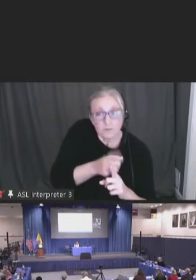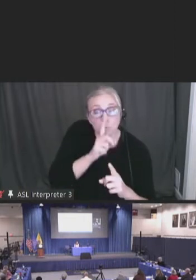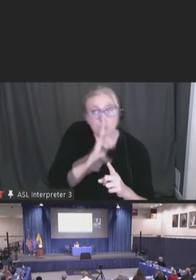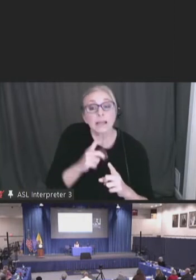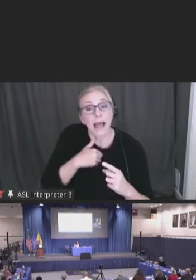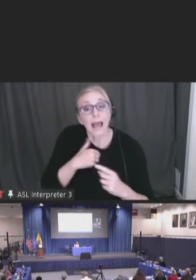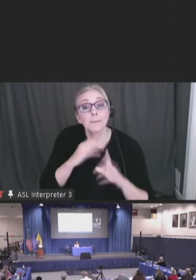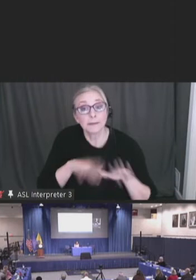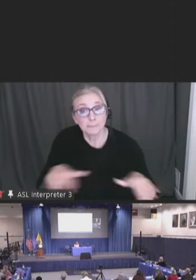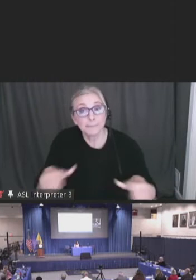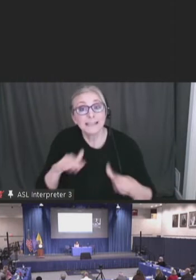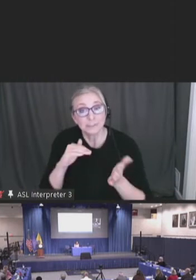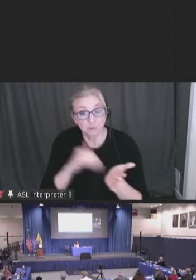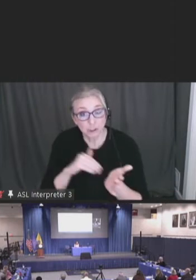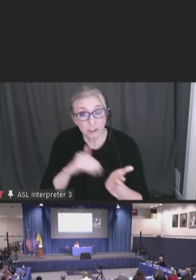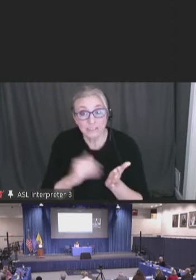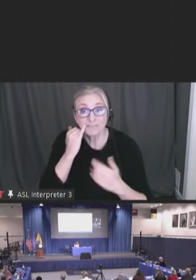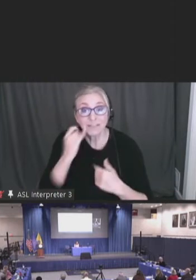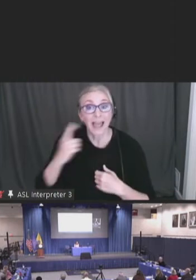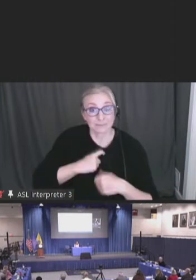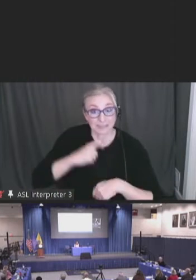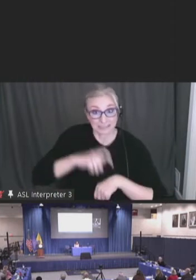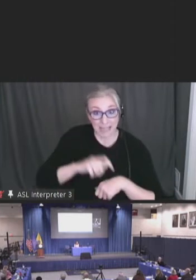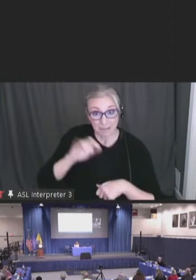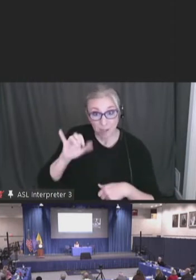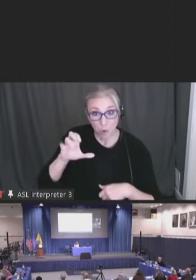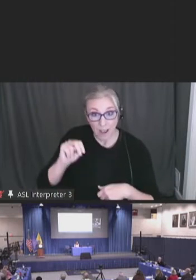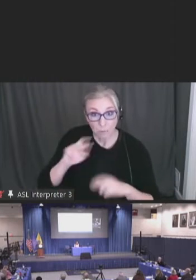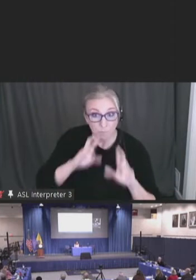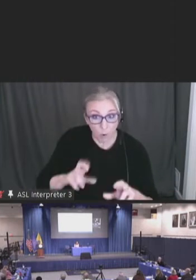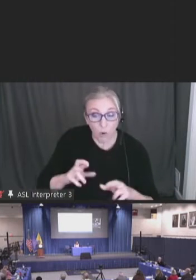And if I was asked at the time of the IOM report, you know, "Tell me about studies of